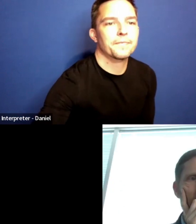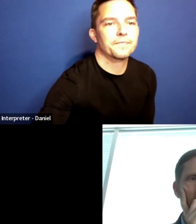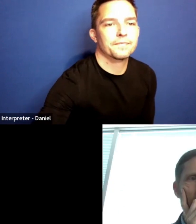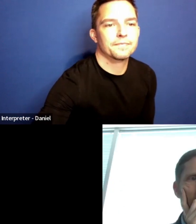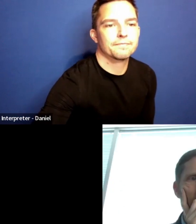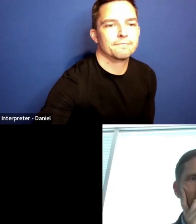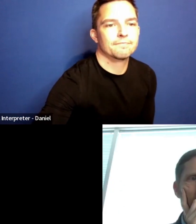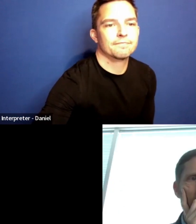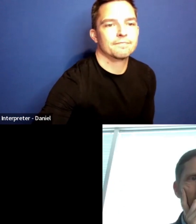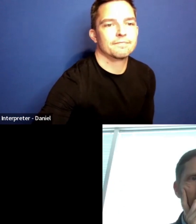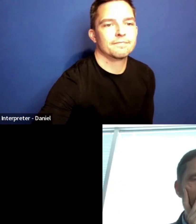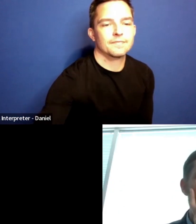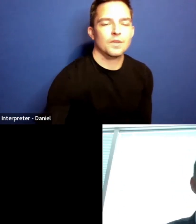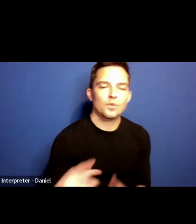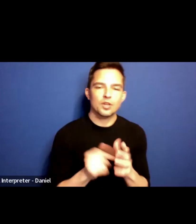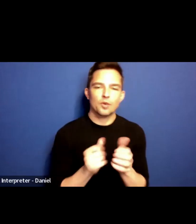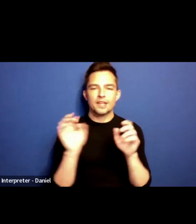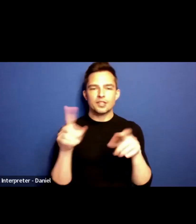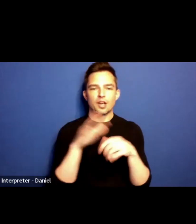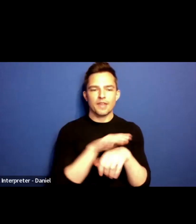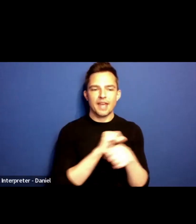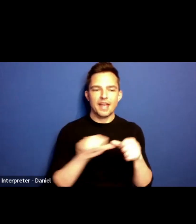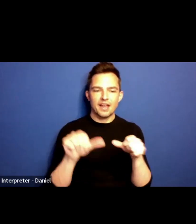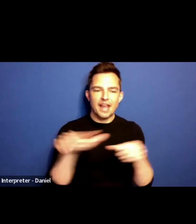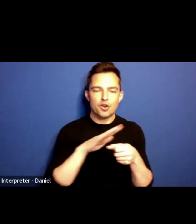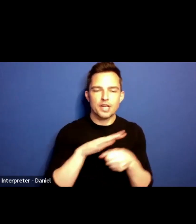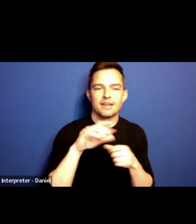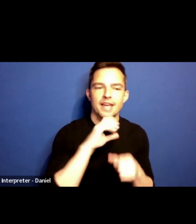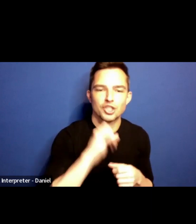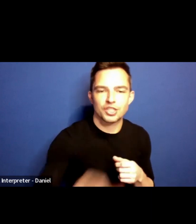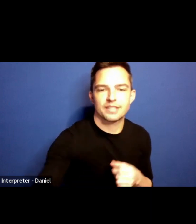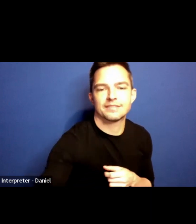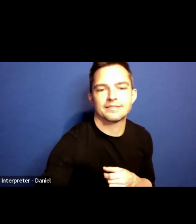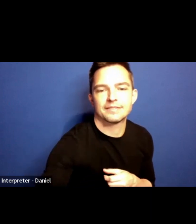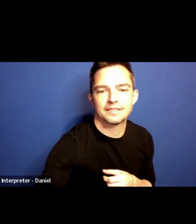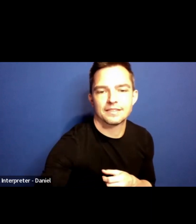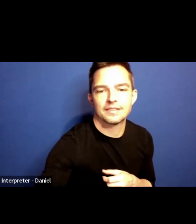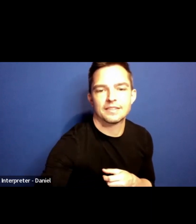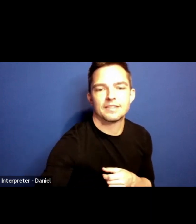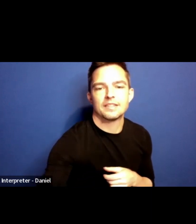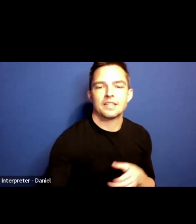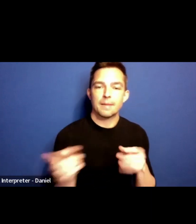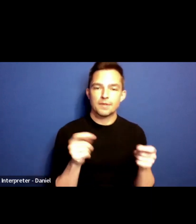Aging with Edwin Walker. And then John Corrigan, talking about what's going on in Ohio. I